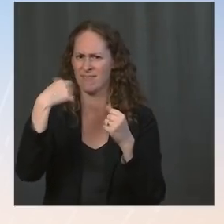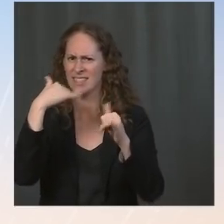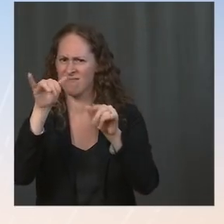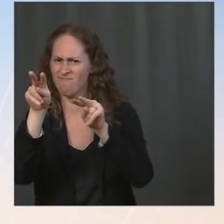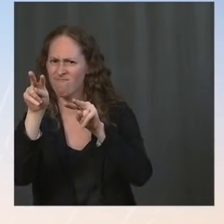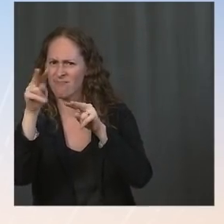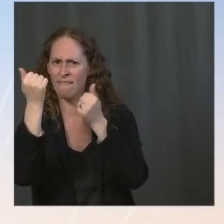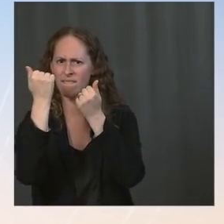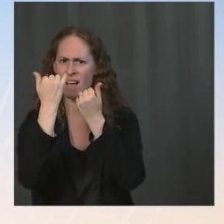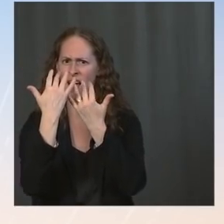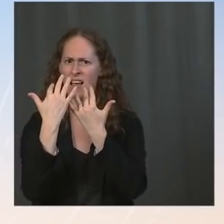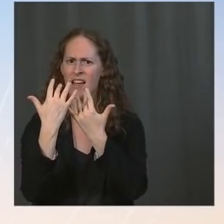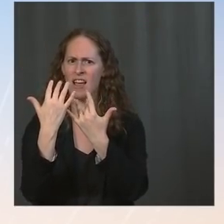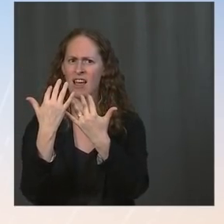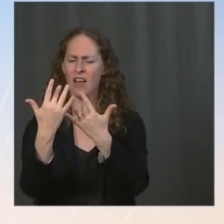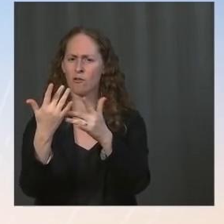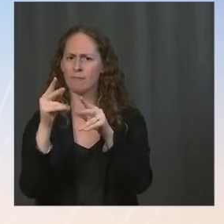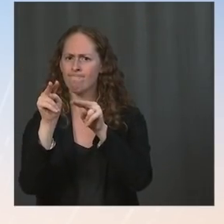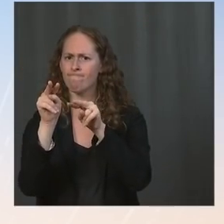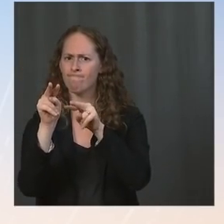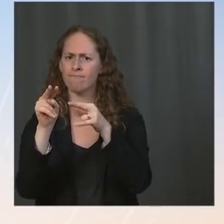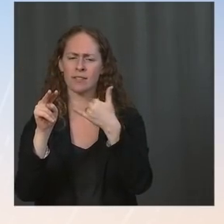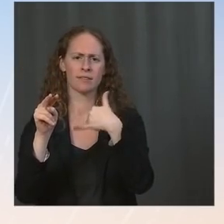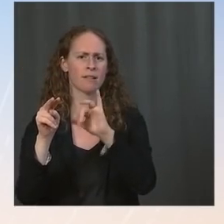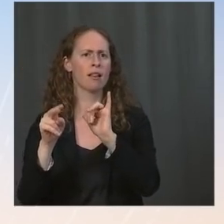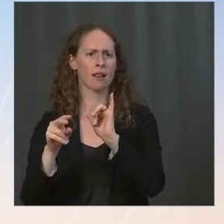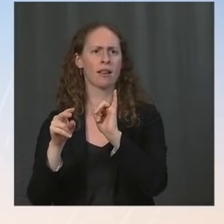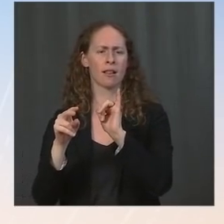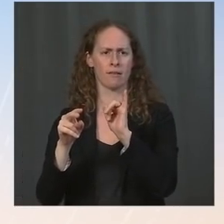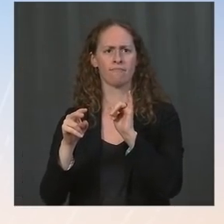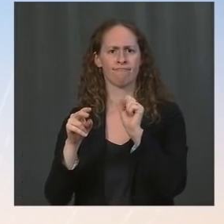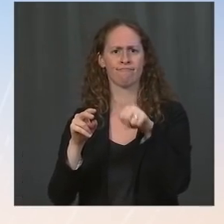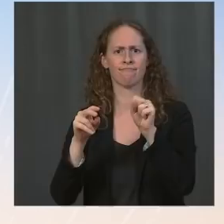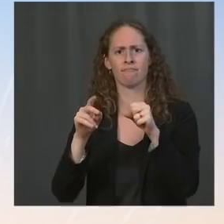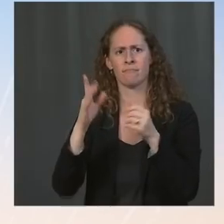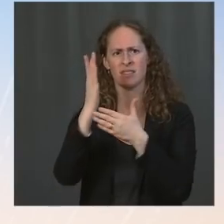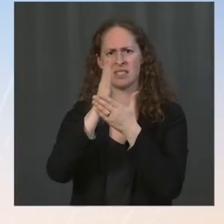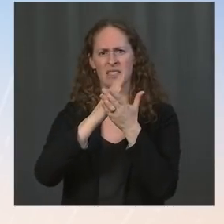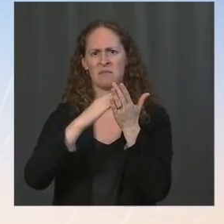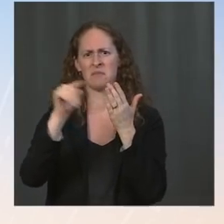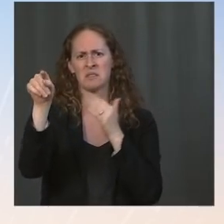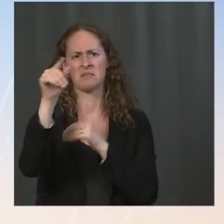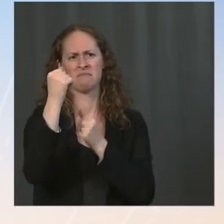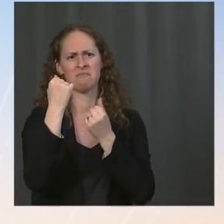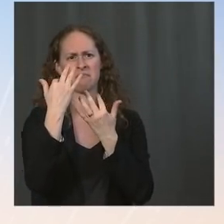and ones that have unfortunately continued in different parts of the West, it seems, over the past several months.